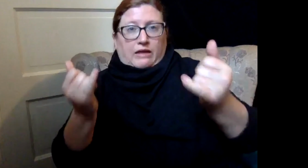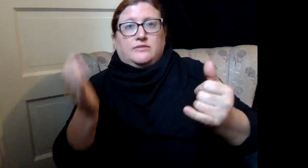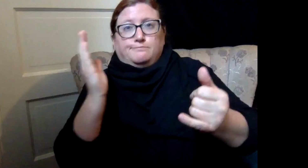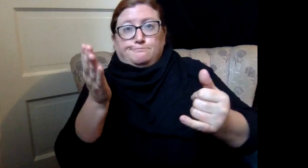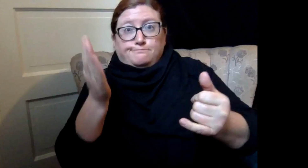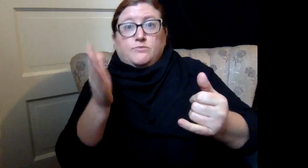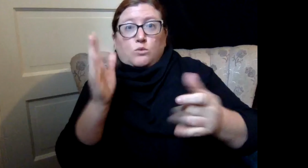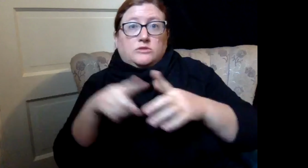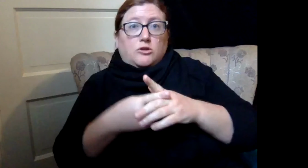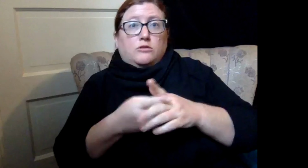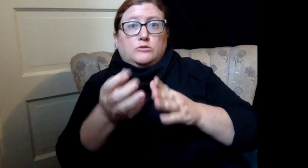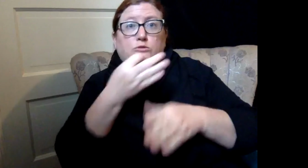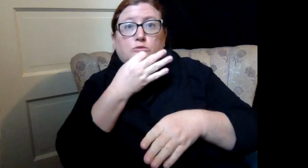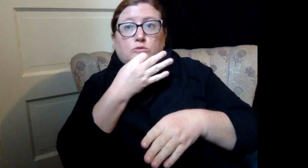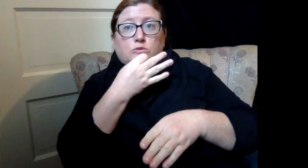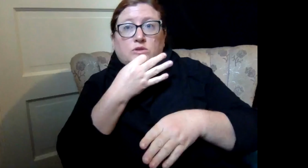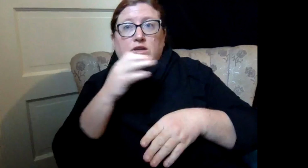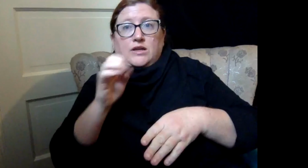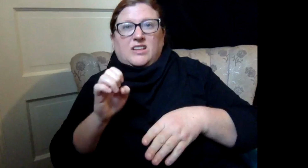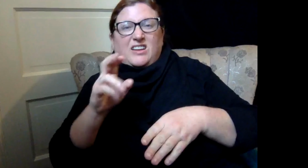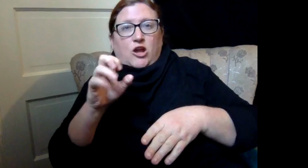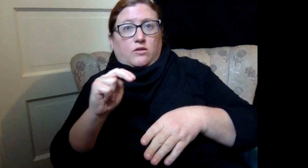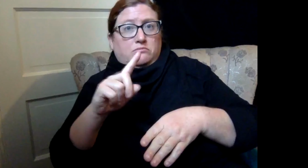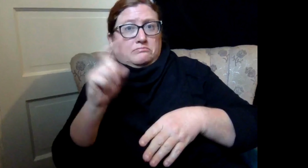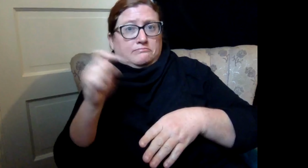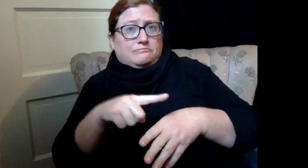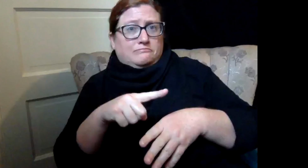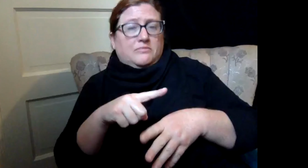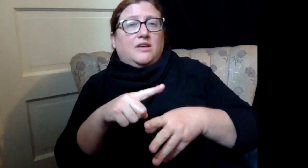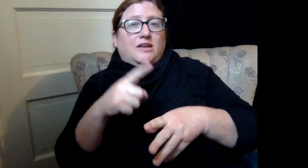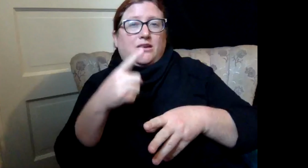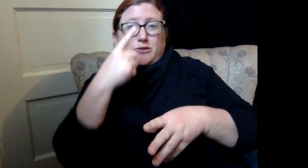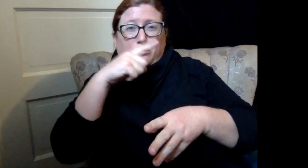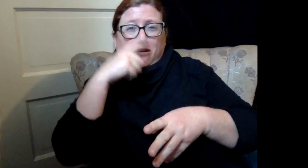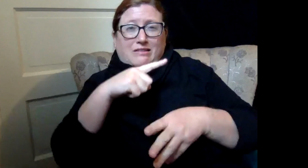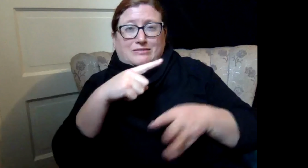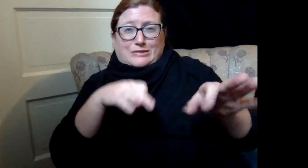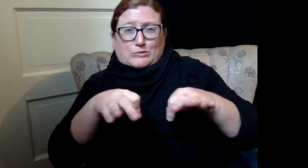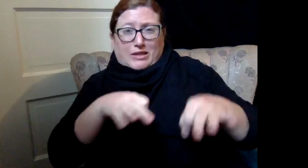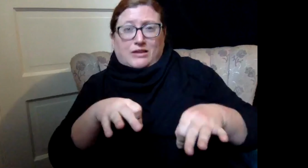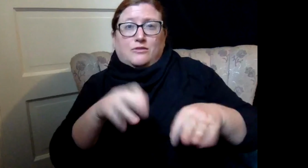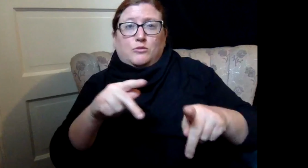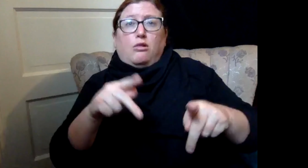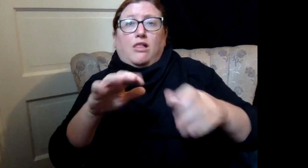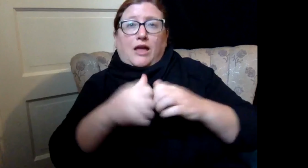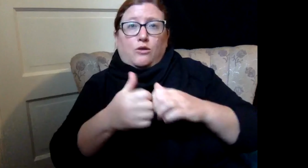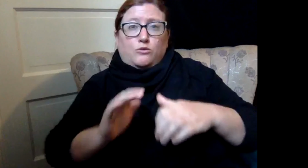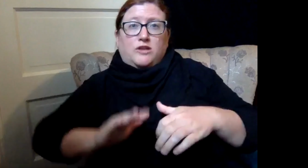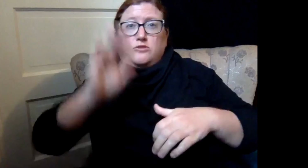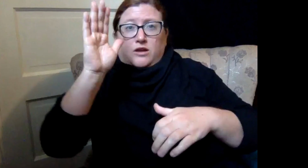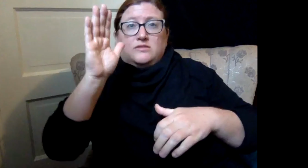possible throughout today's session. We will get started in just a minute. » Kevin, I have a quick question. Can you explain to folks